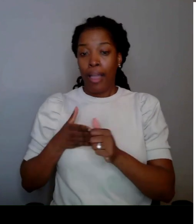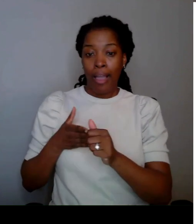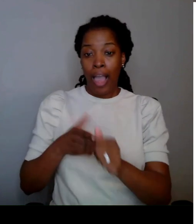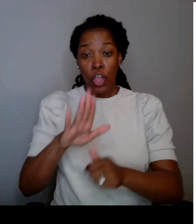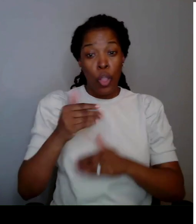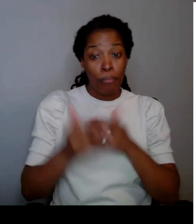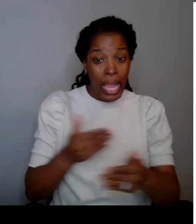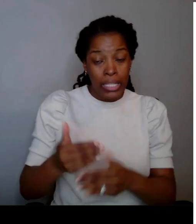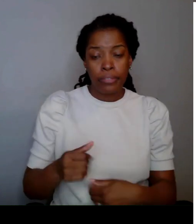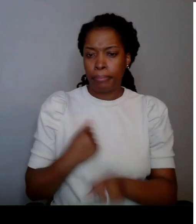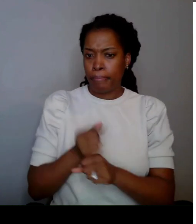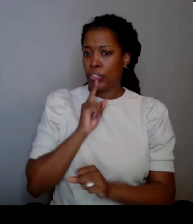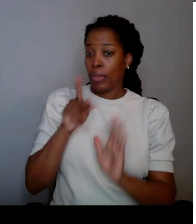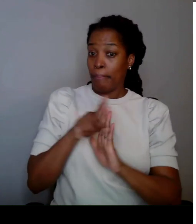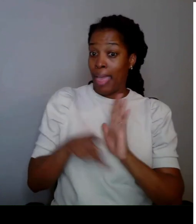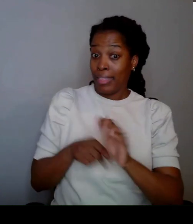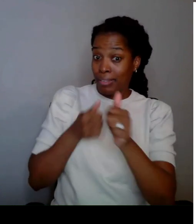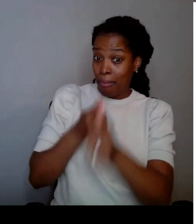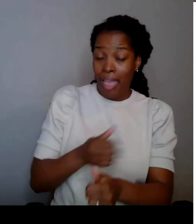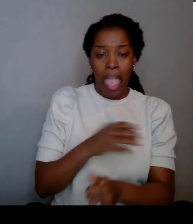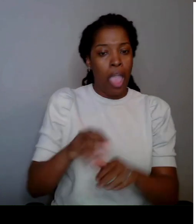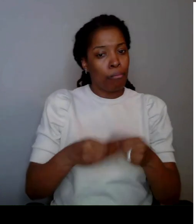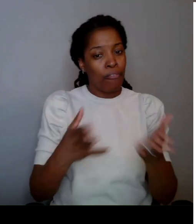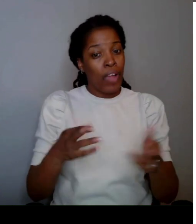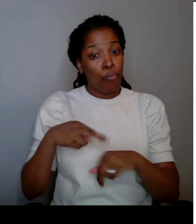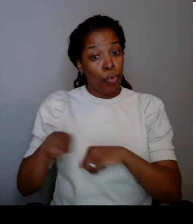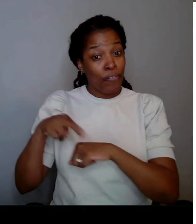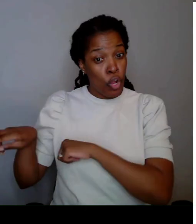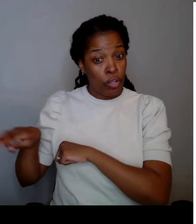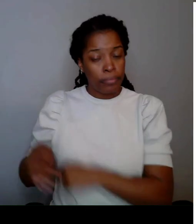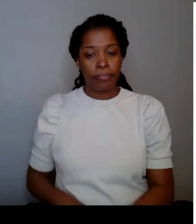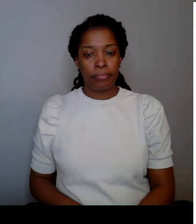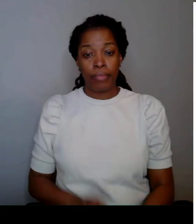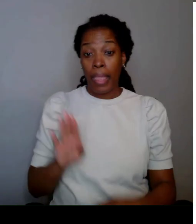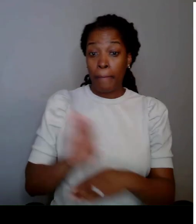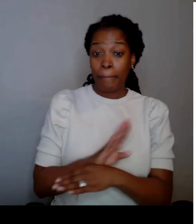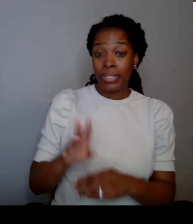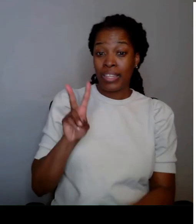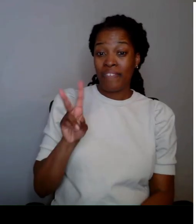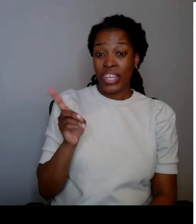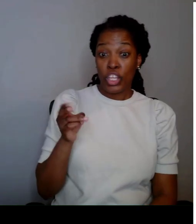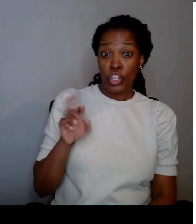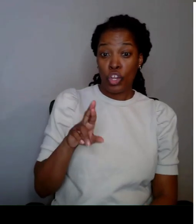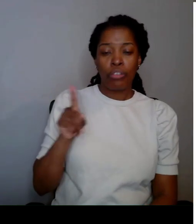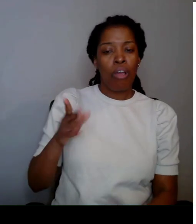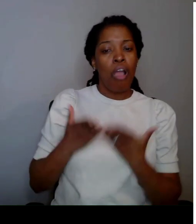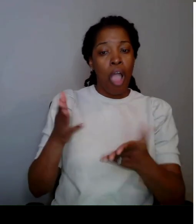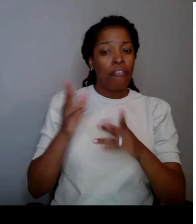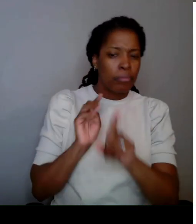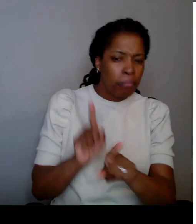A business vendor offers mentorship and technical assistance, helping refine your plan and assess feasibility.